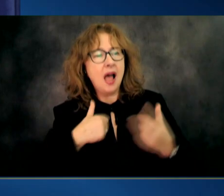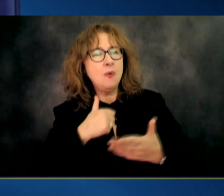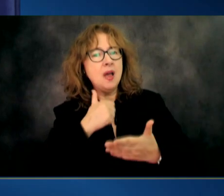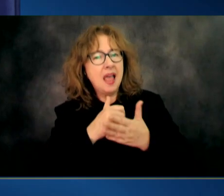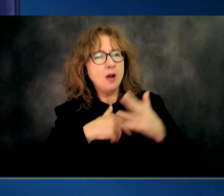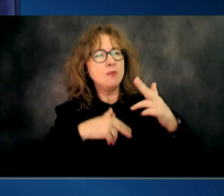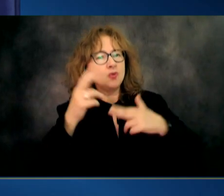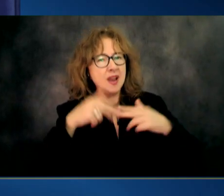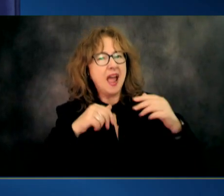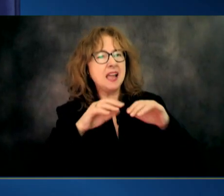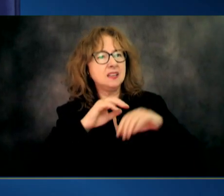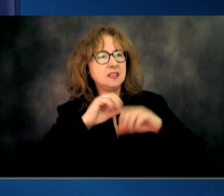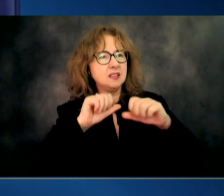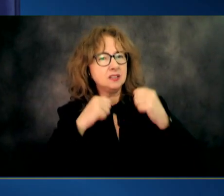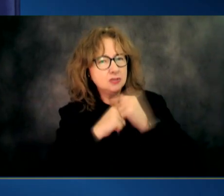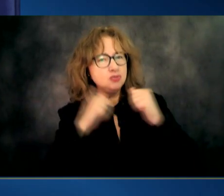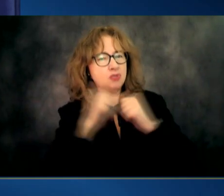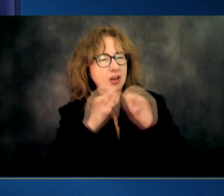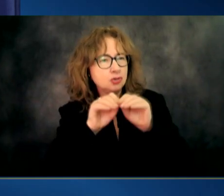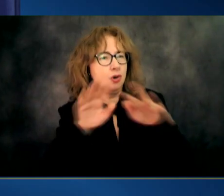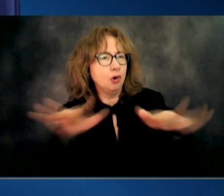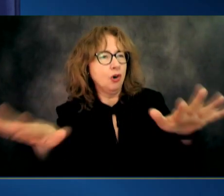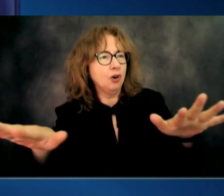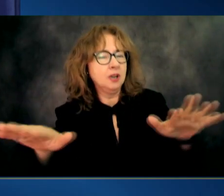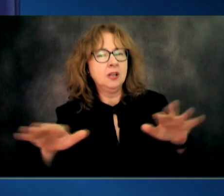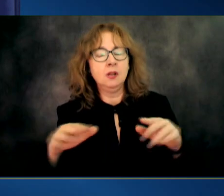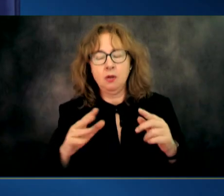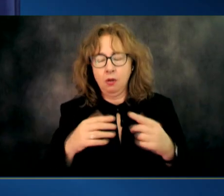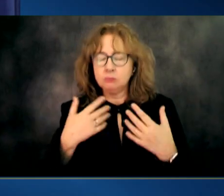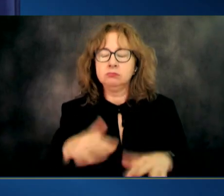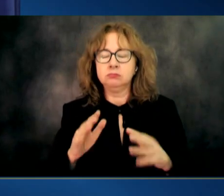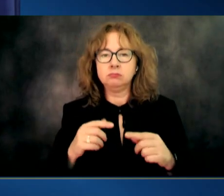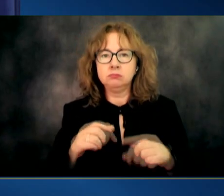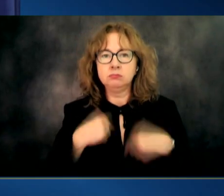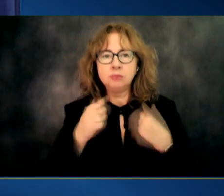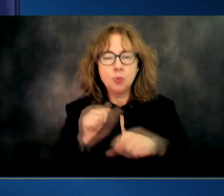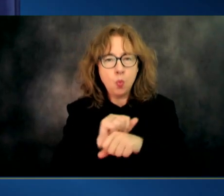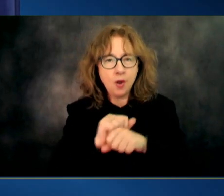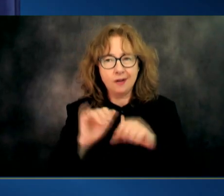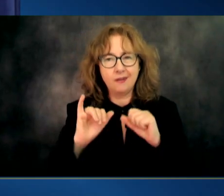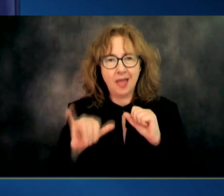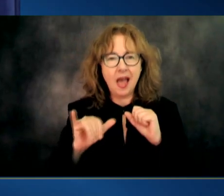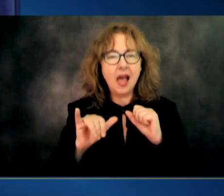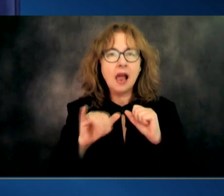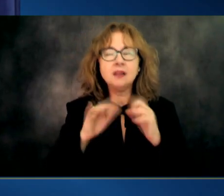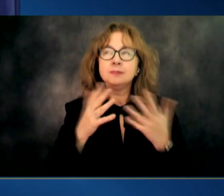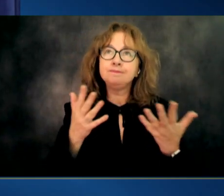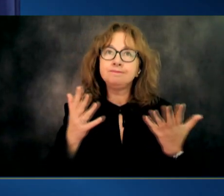We have been really working on, you know, fairly hard to make sure that our centers,